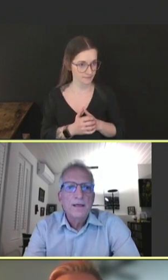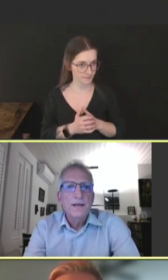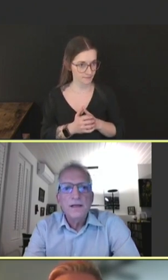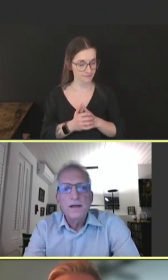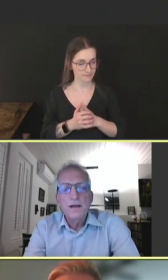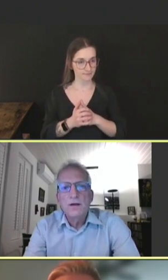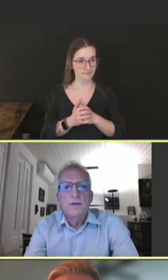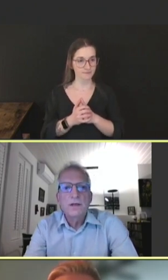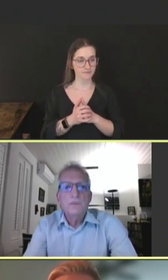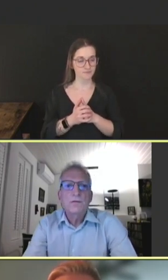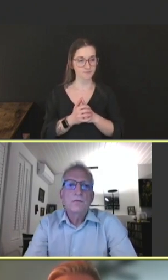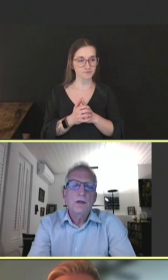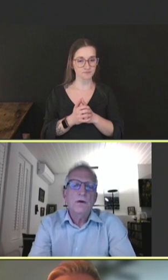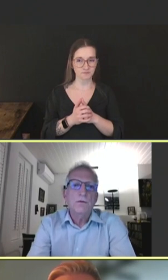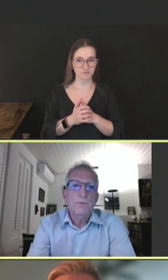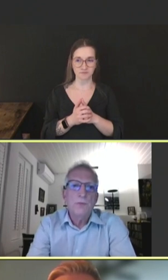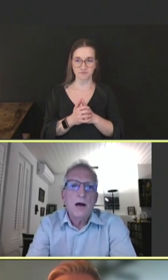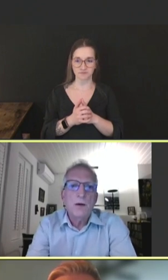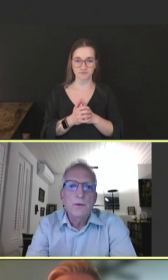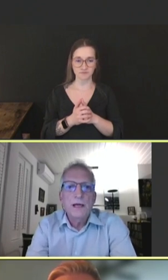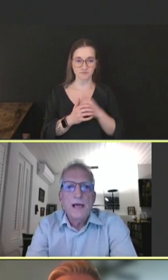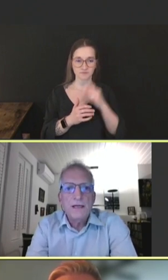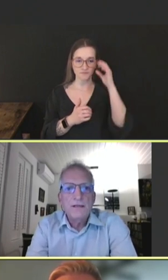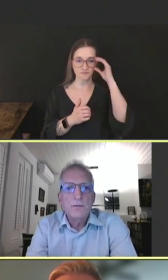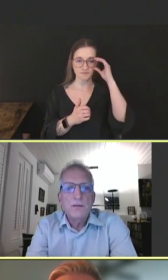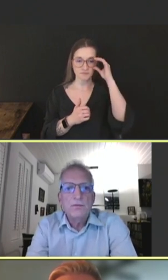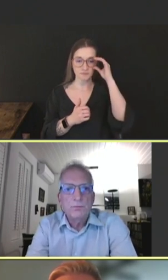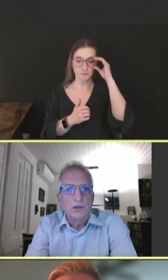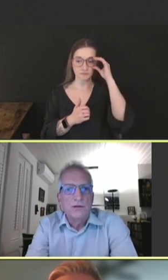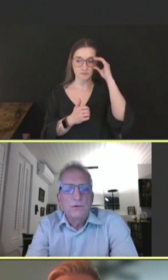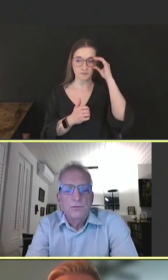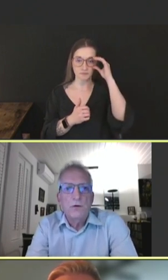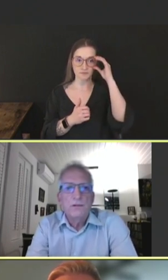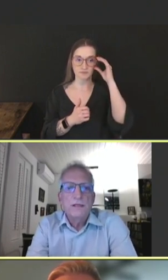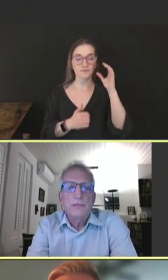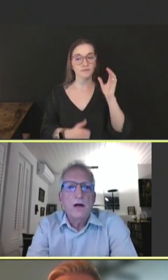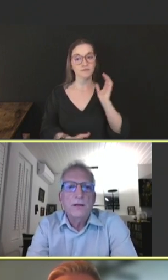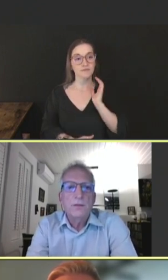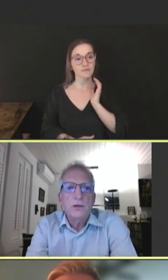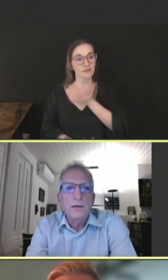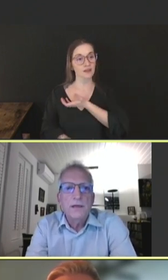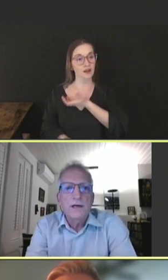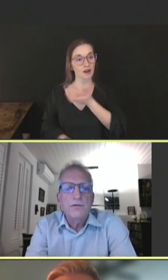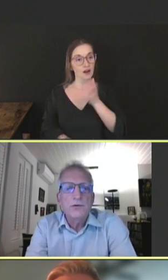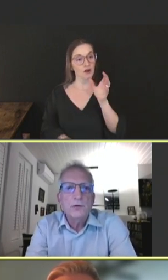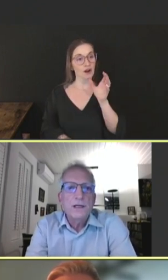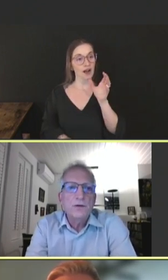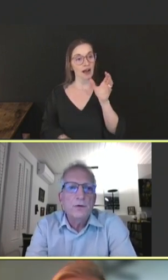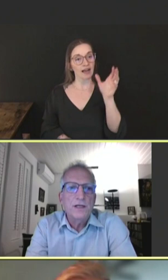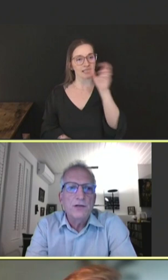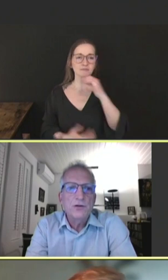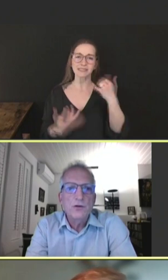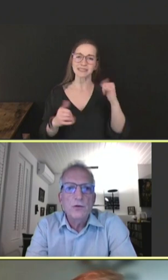Then, you know, our estimates, you know, still around the preliminary for 2022,